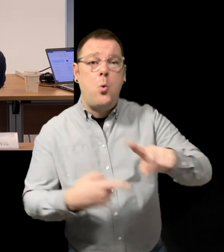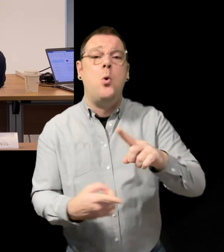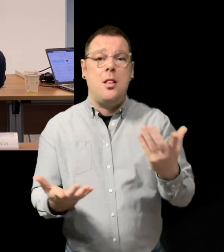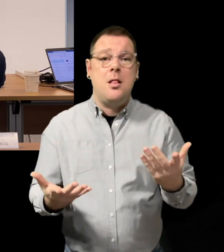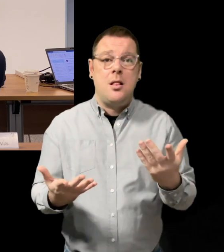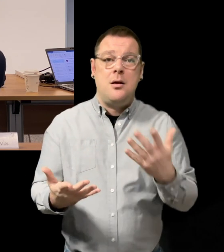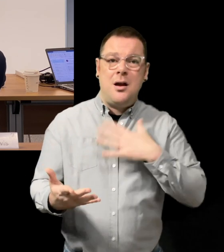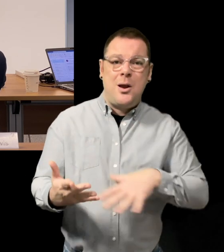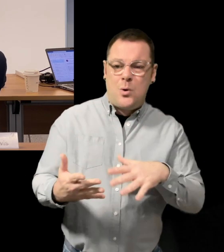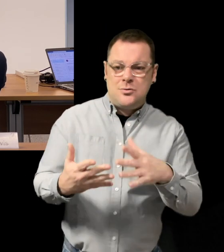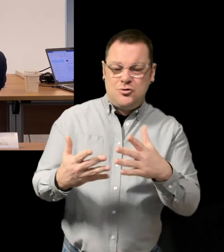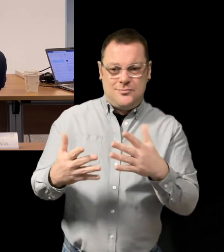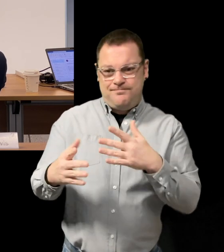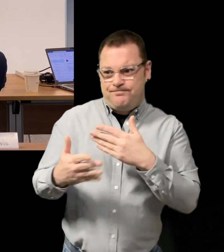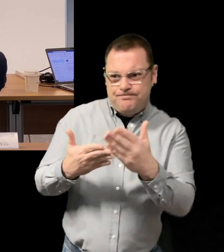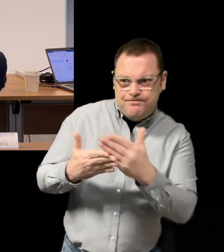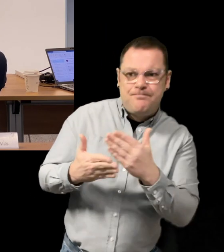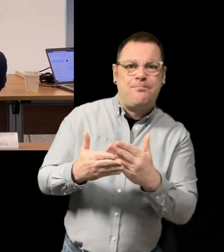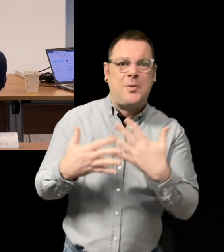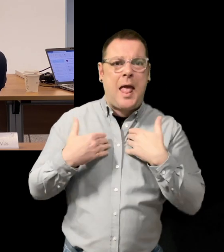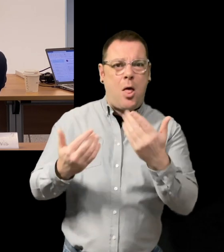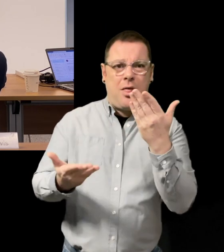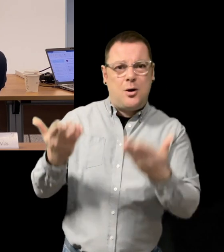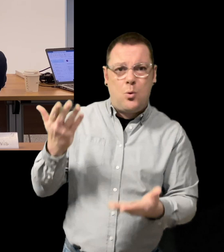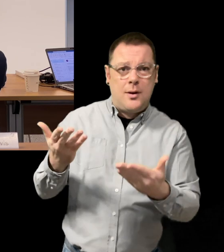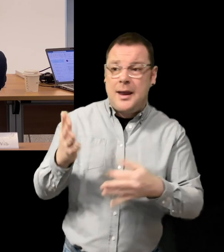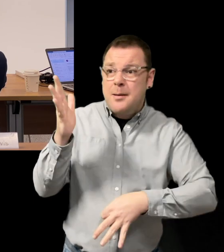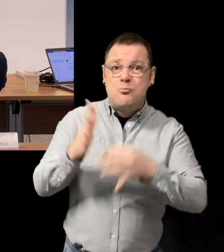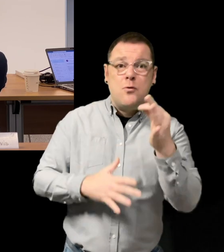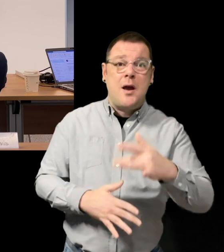We want to tackle health inequality by improving life expectancy